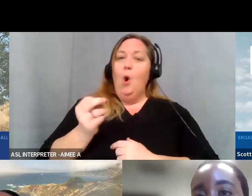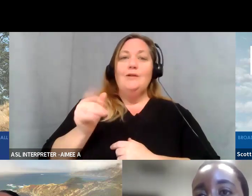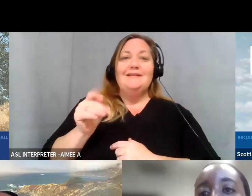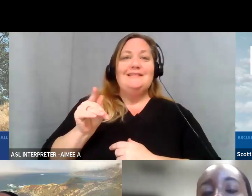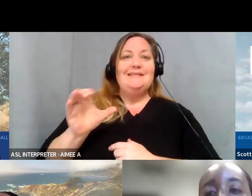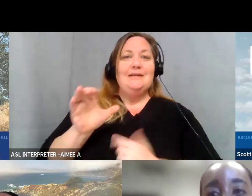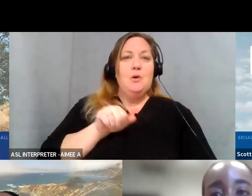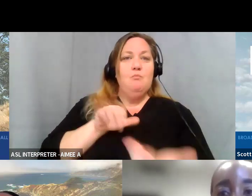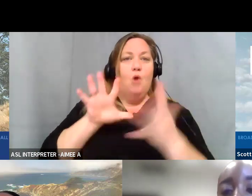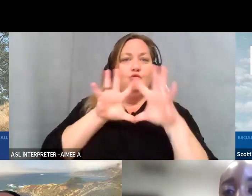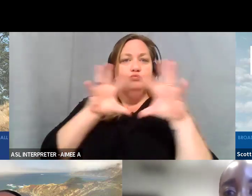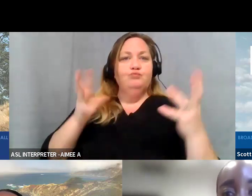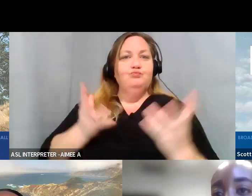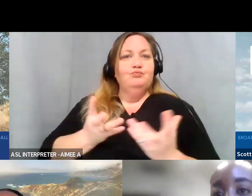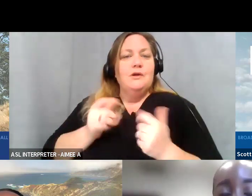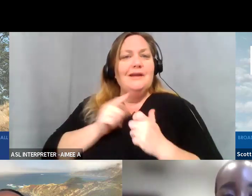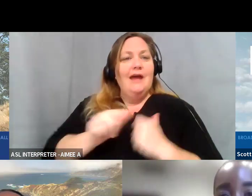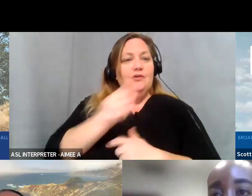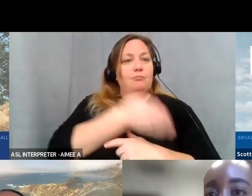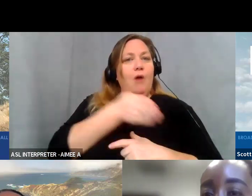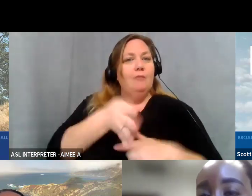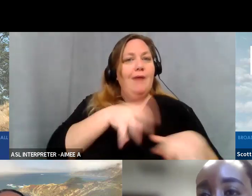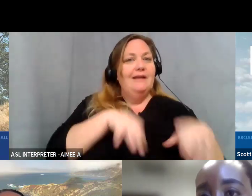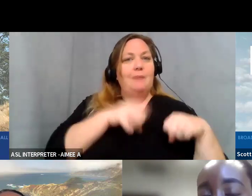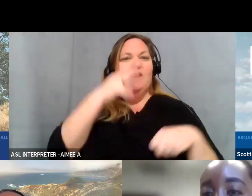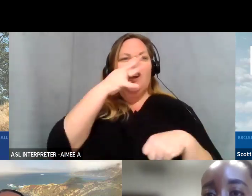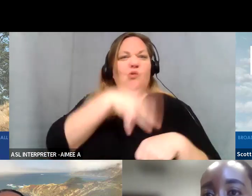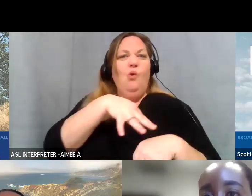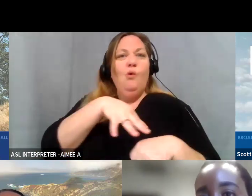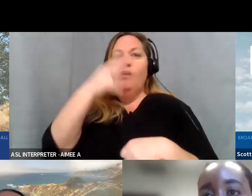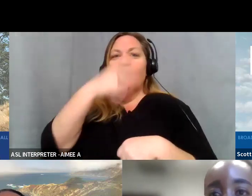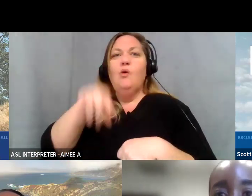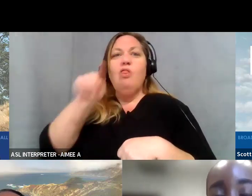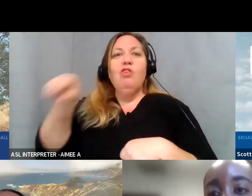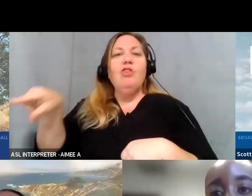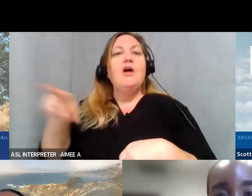do broadband adoption and ignore some of the other areas as well, so we need to have that